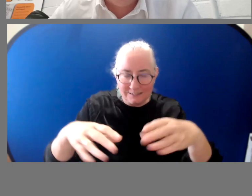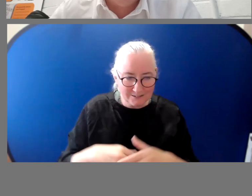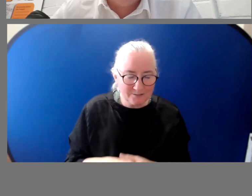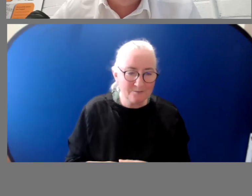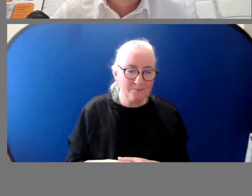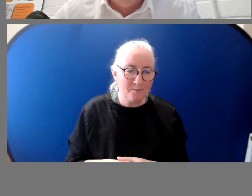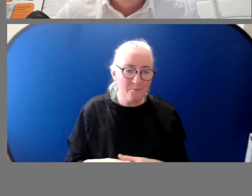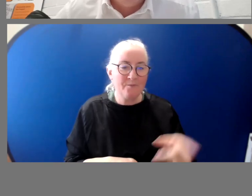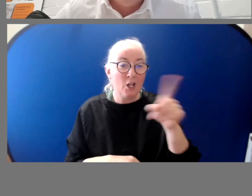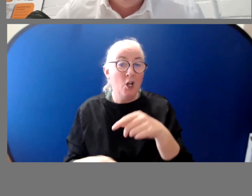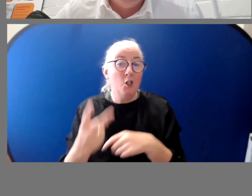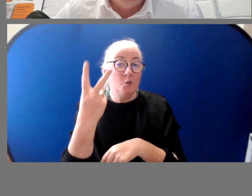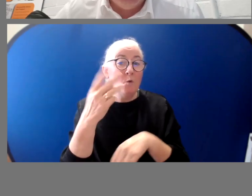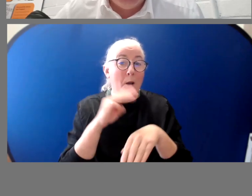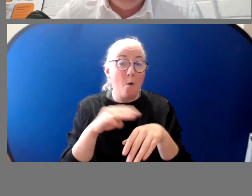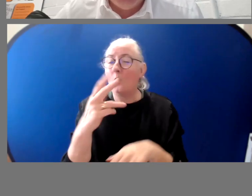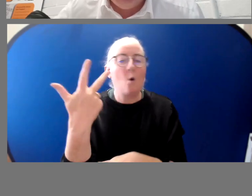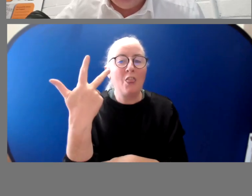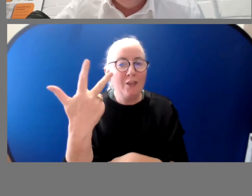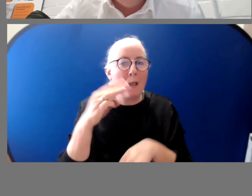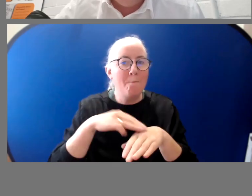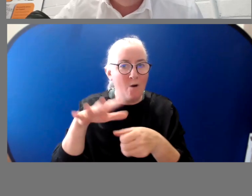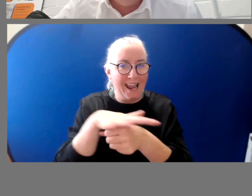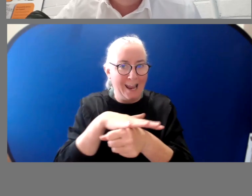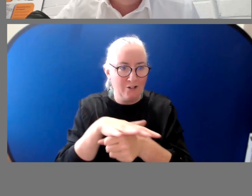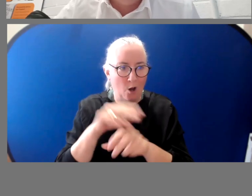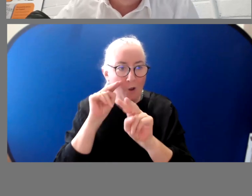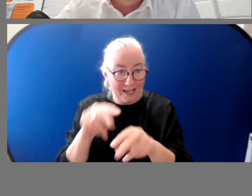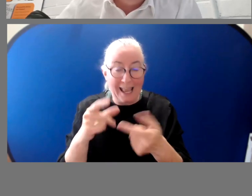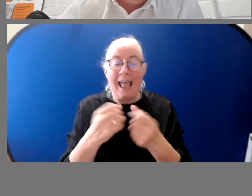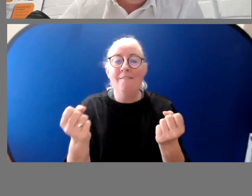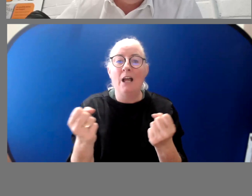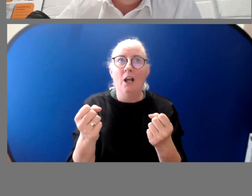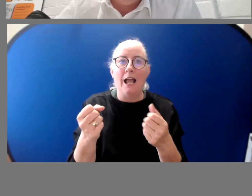have two more areas to look at sorry three more areas to look at we have the door vision panels